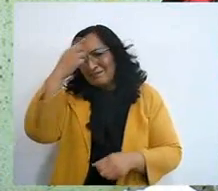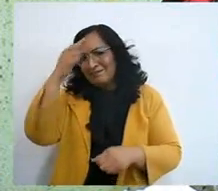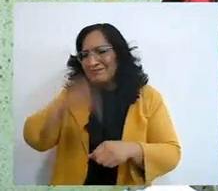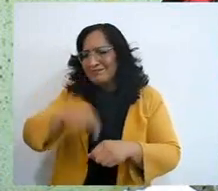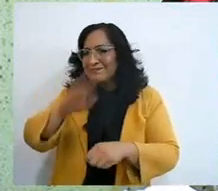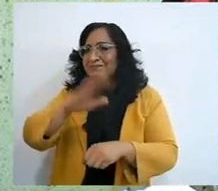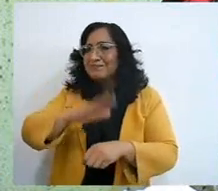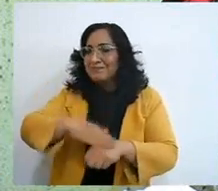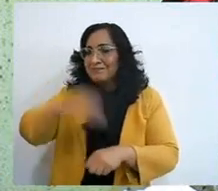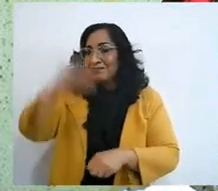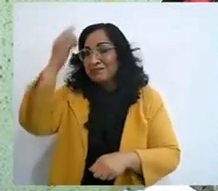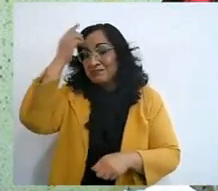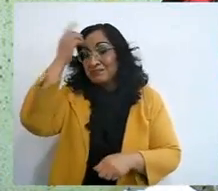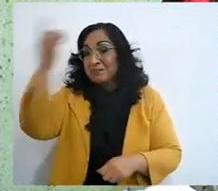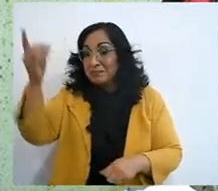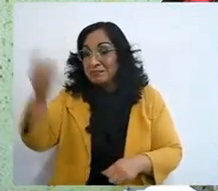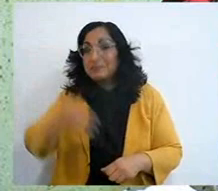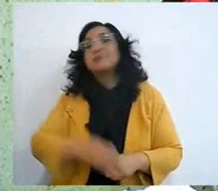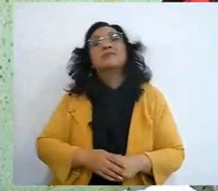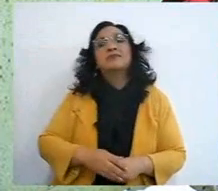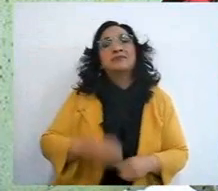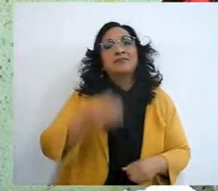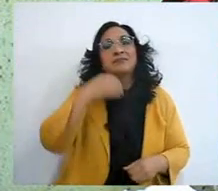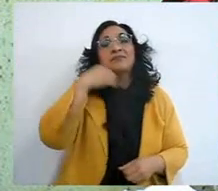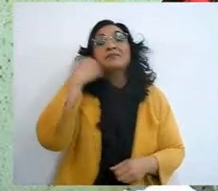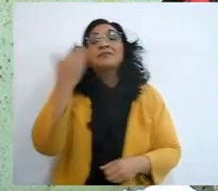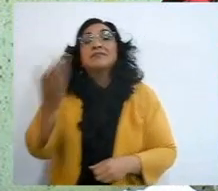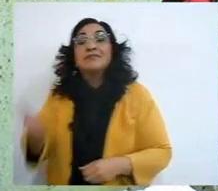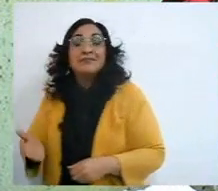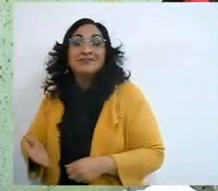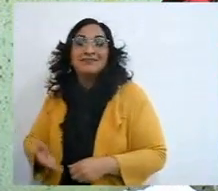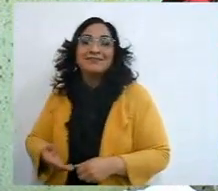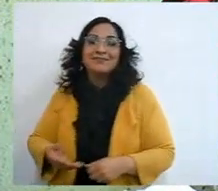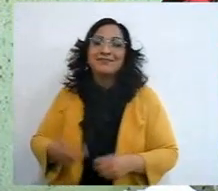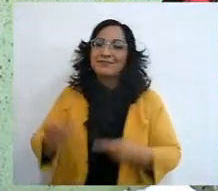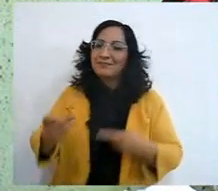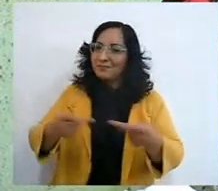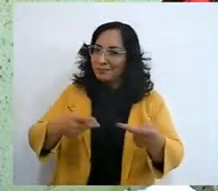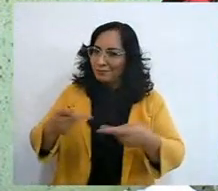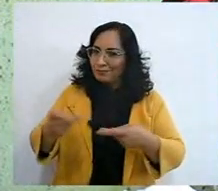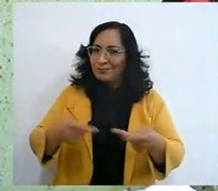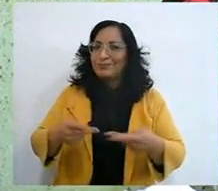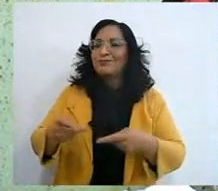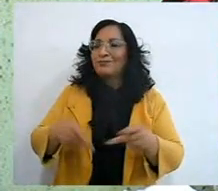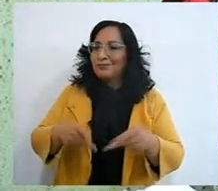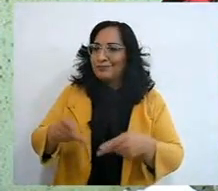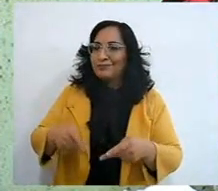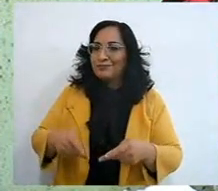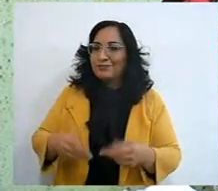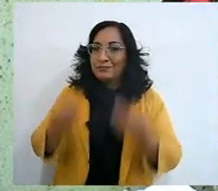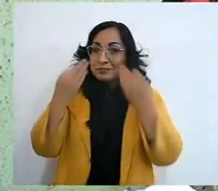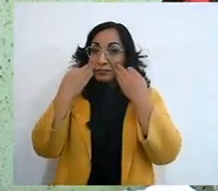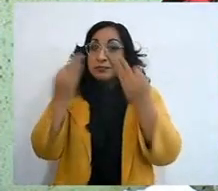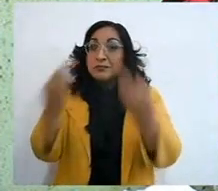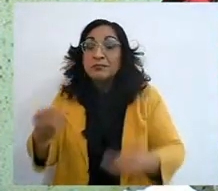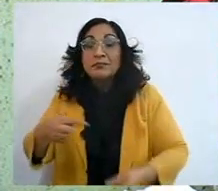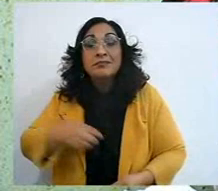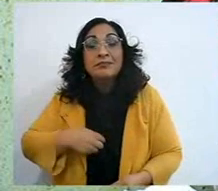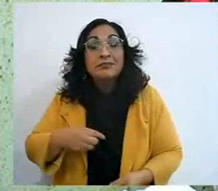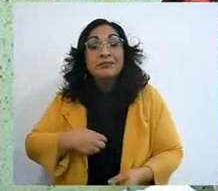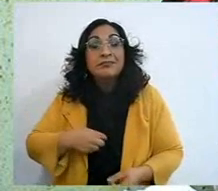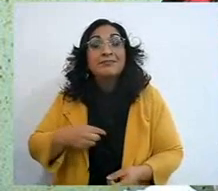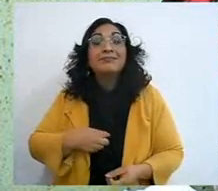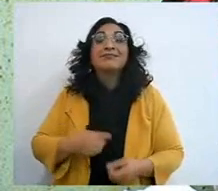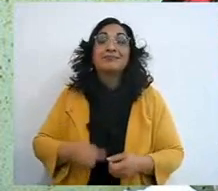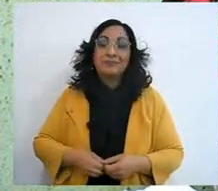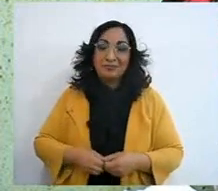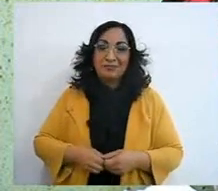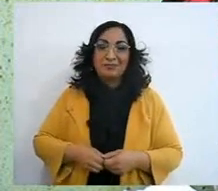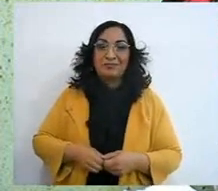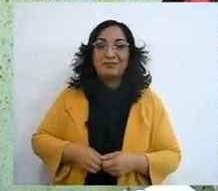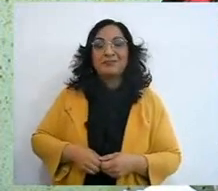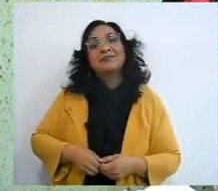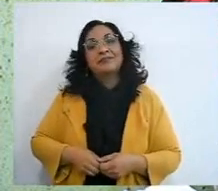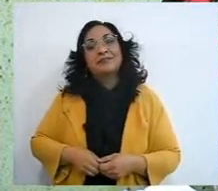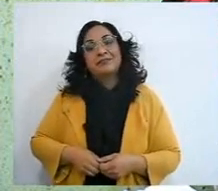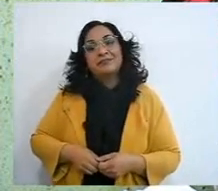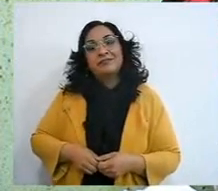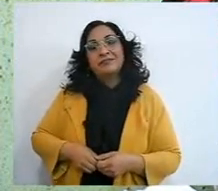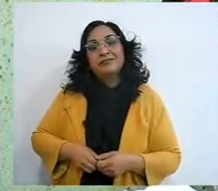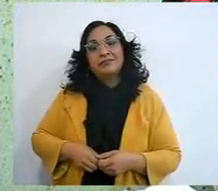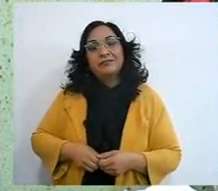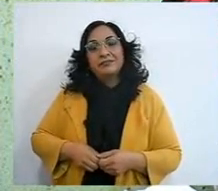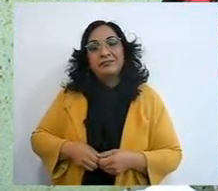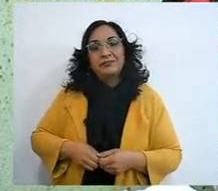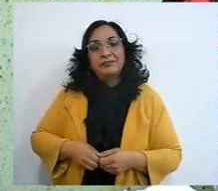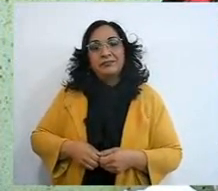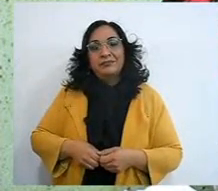allow me to comment or share, a testimony of how I became the Lord,